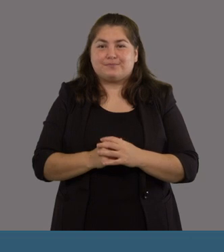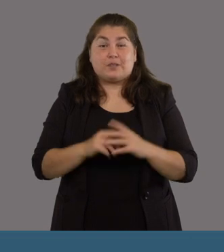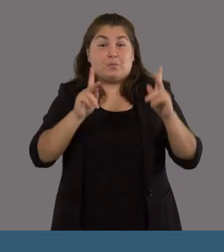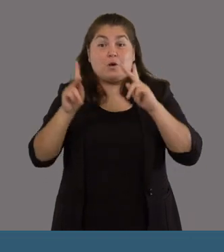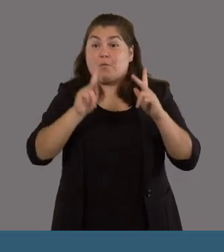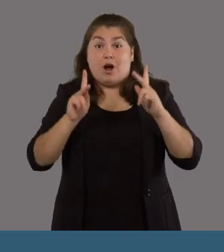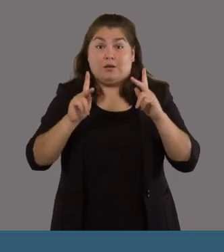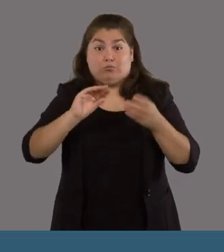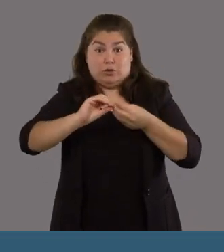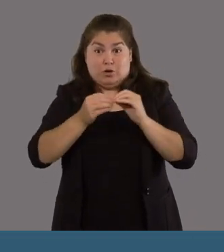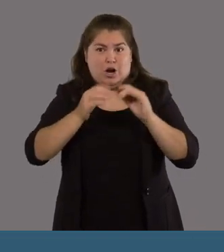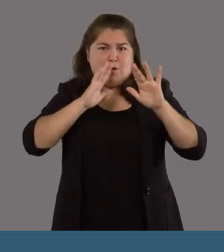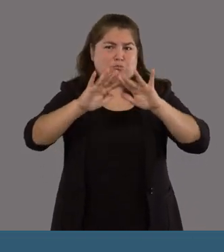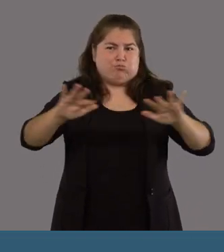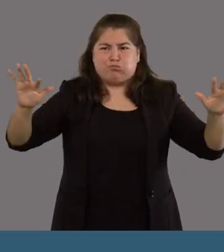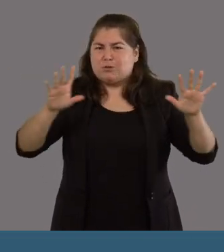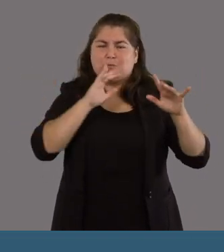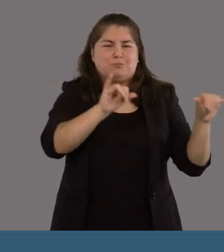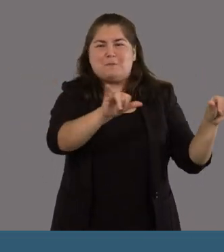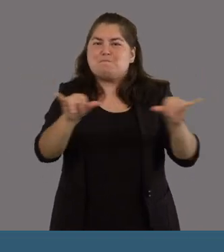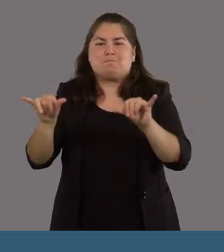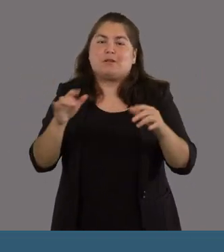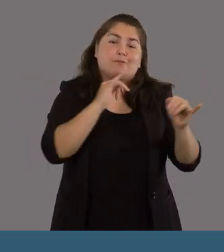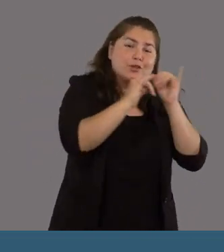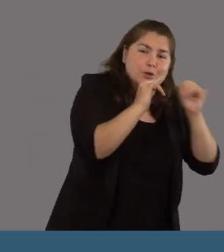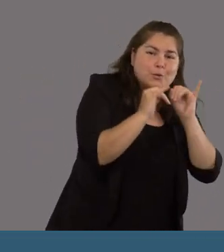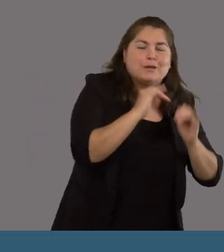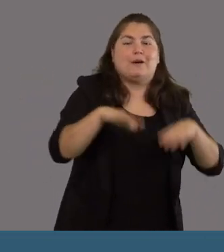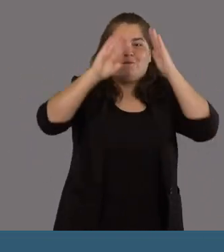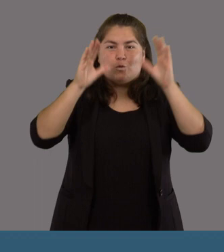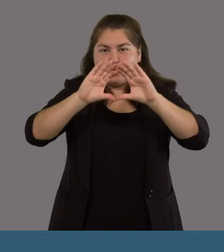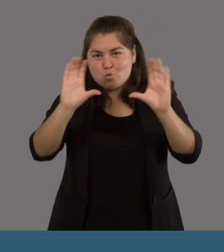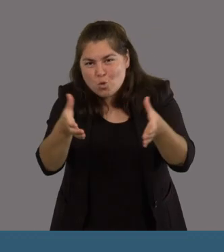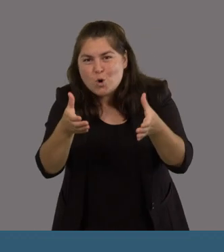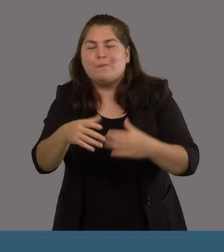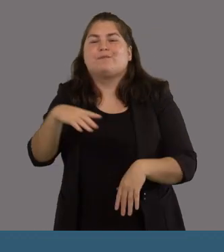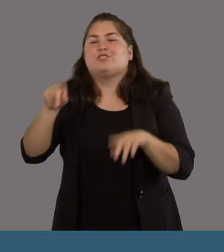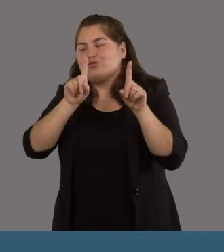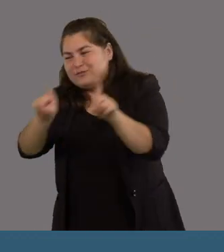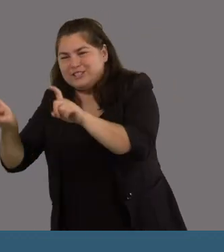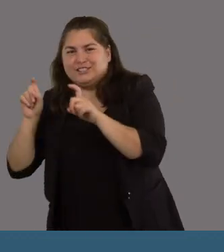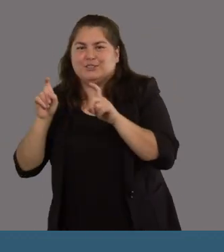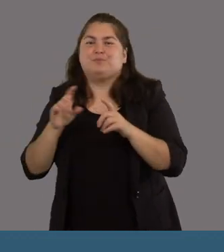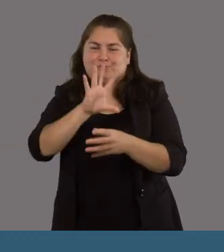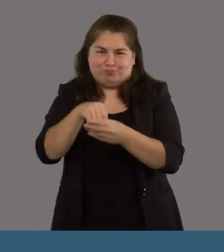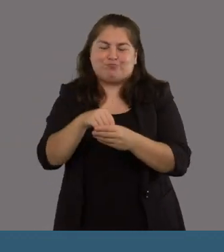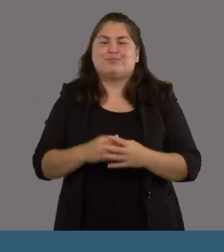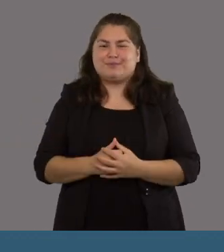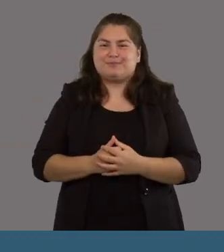The demographics were relatively consistent across the interviews, focus groups, and survey